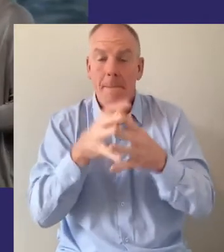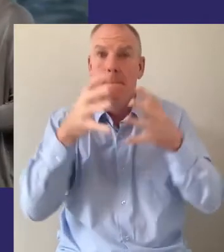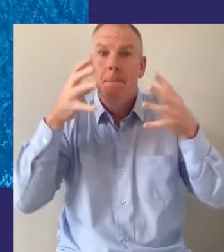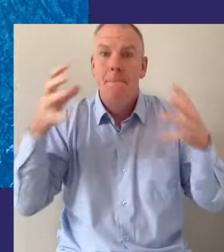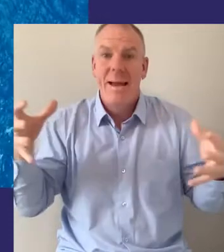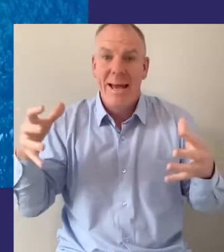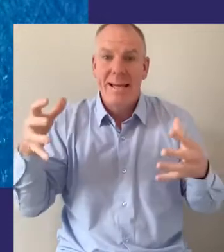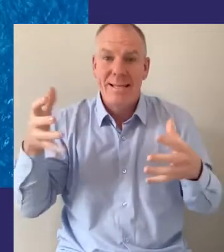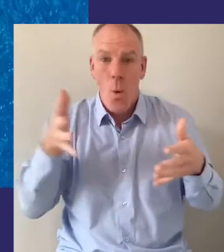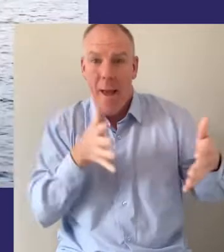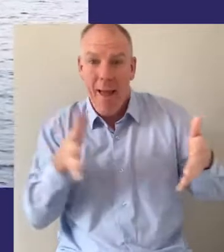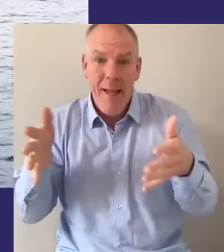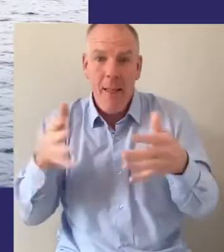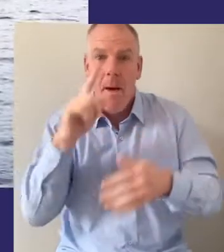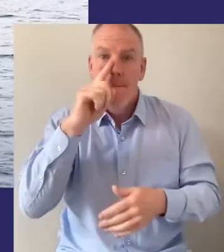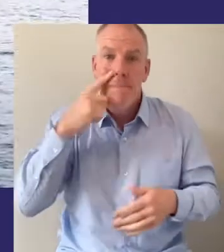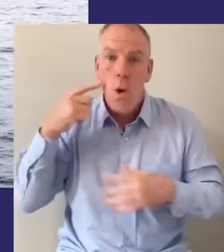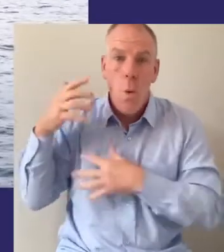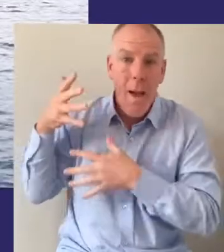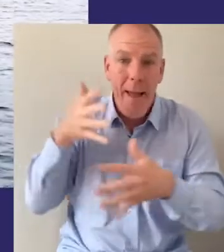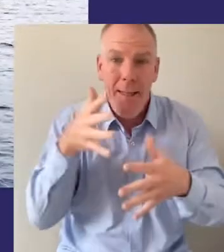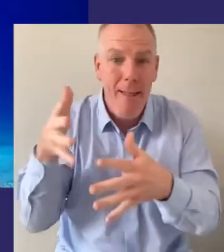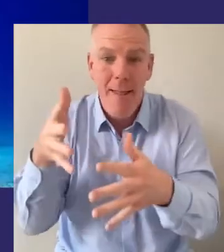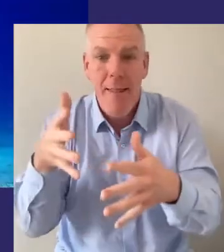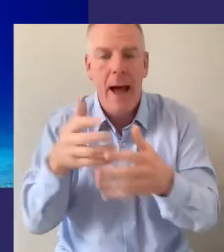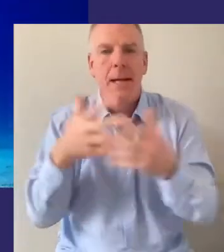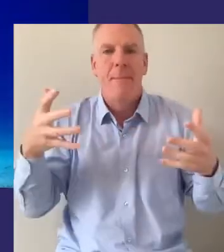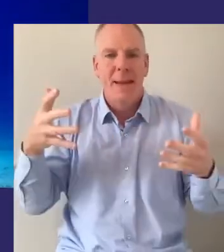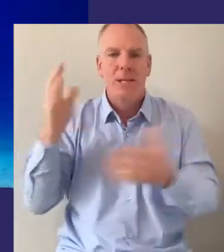the planet, the blue whale and the fin whale, and our biggest sharks on the planet. So our